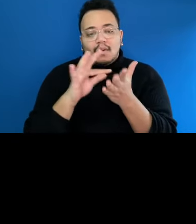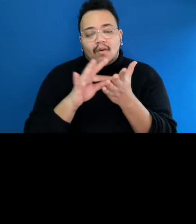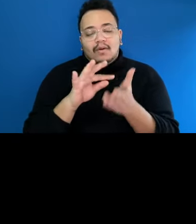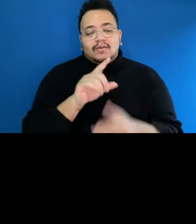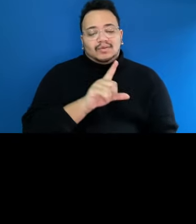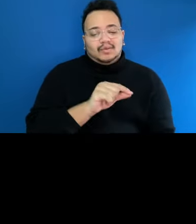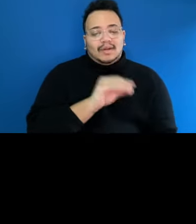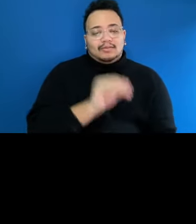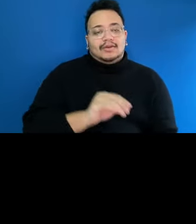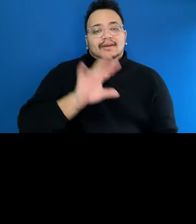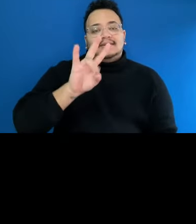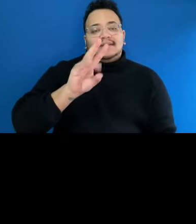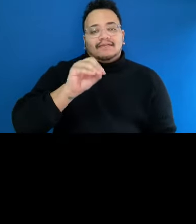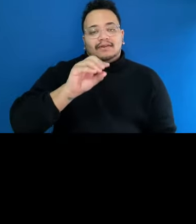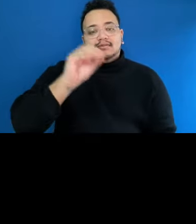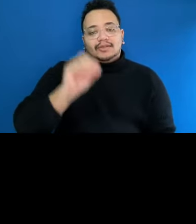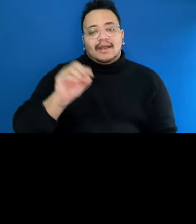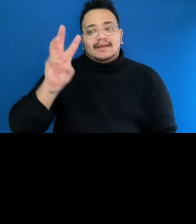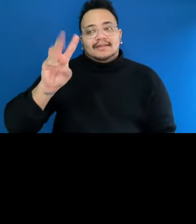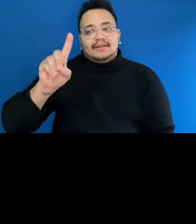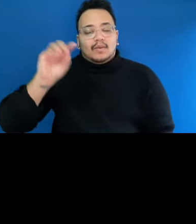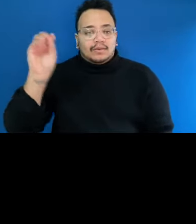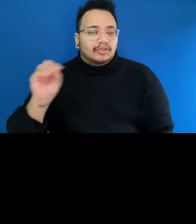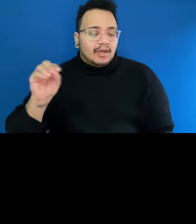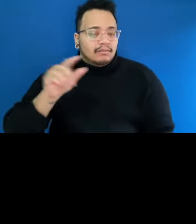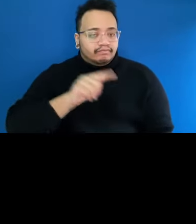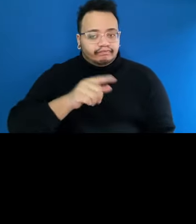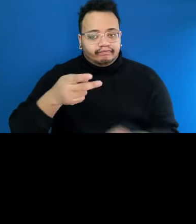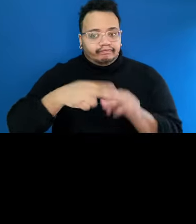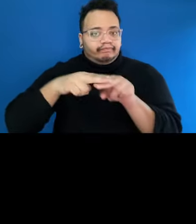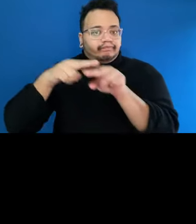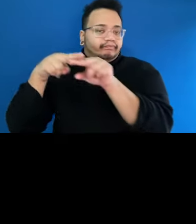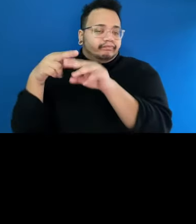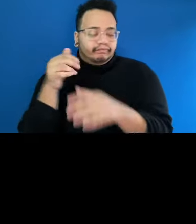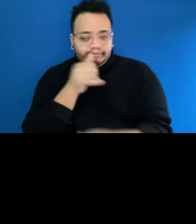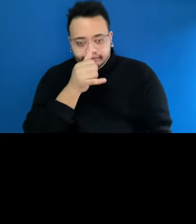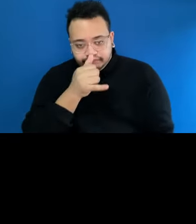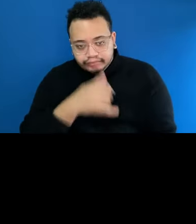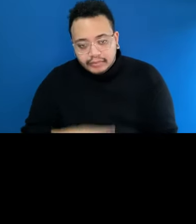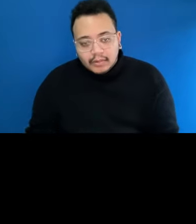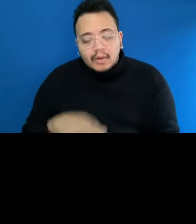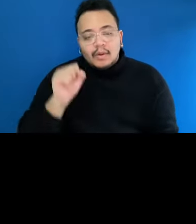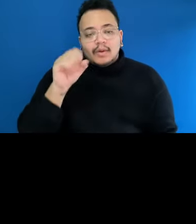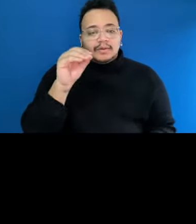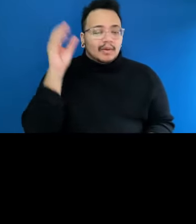it goes up to 70% and trans goes up to 61%. So, keep this in mind.